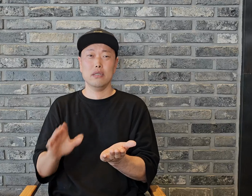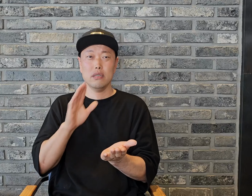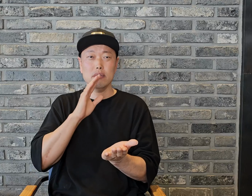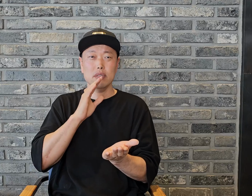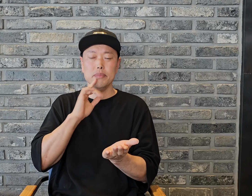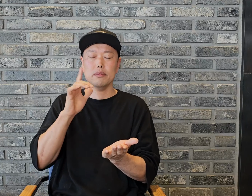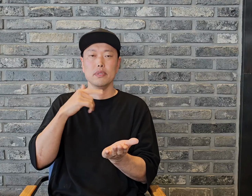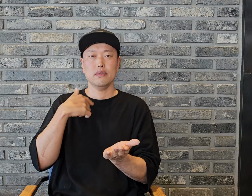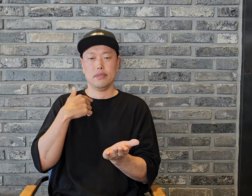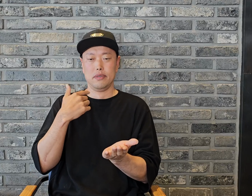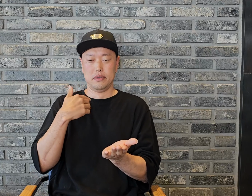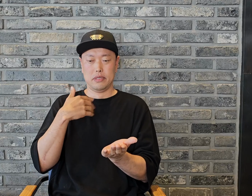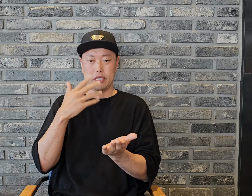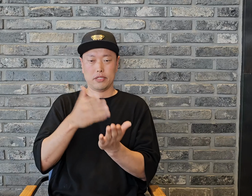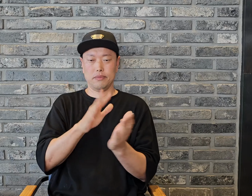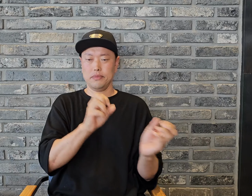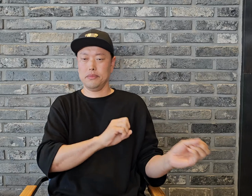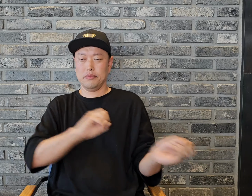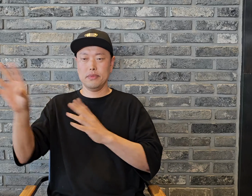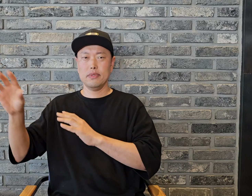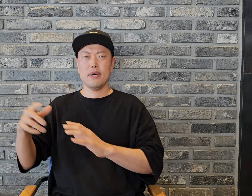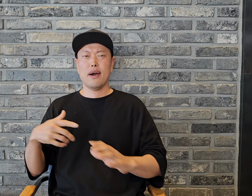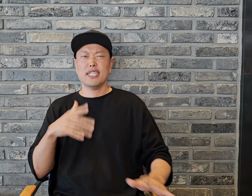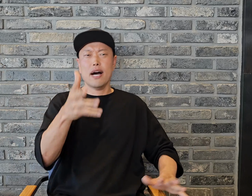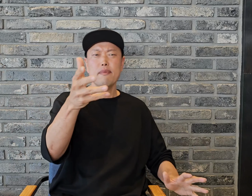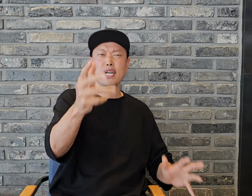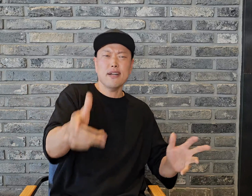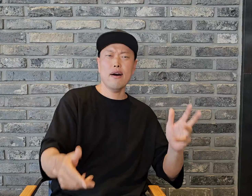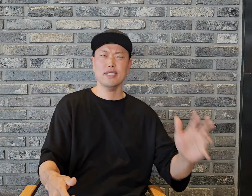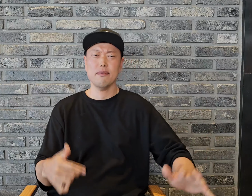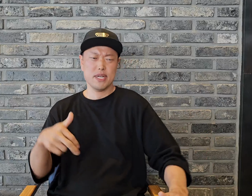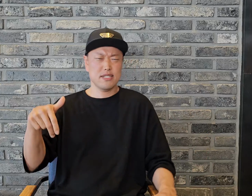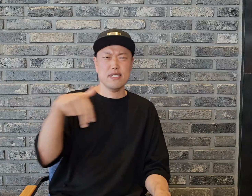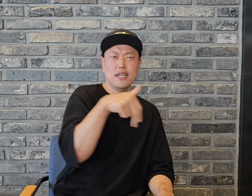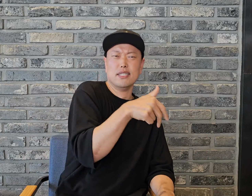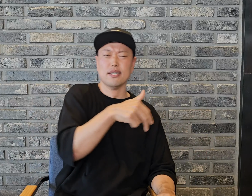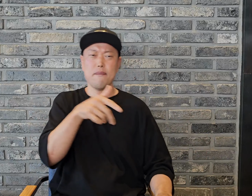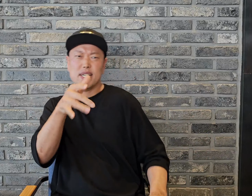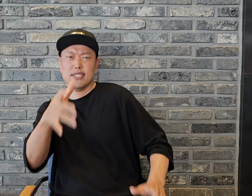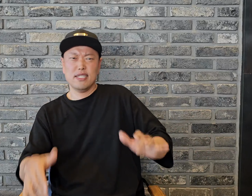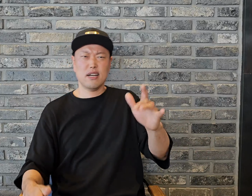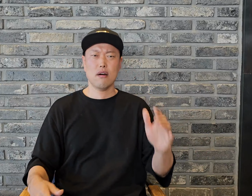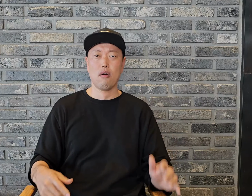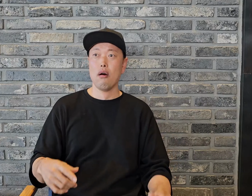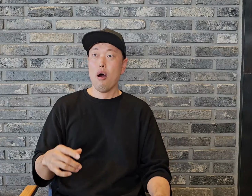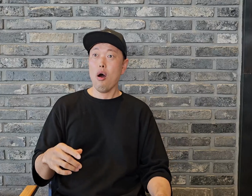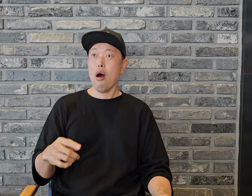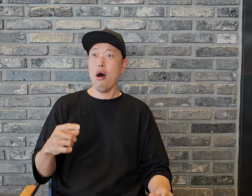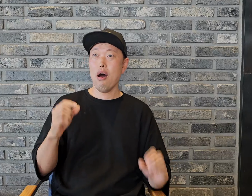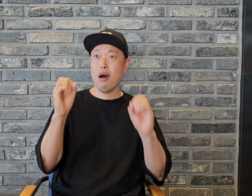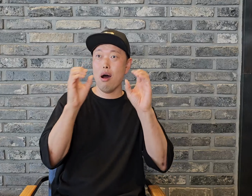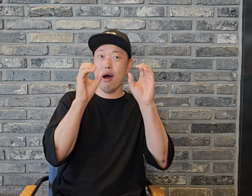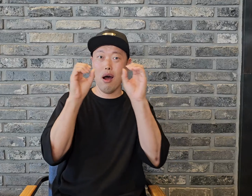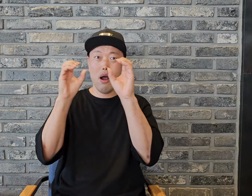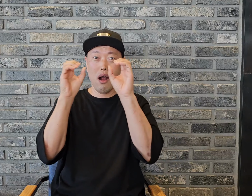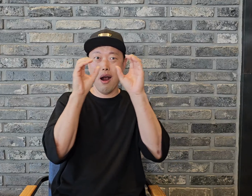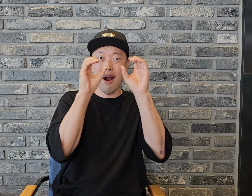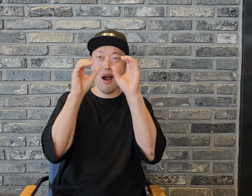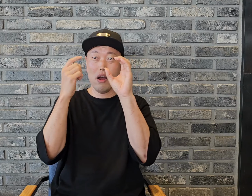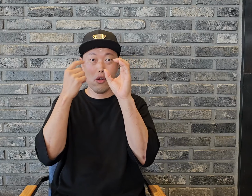Throw away that method and try using live sign language. Pupil earthquake.